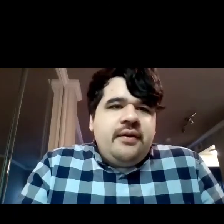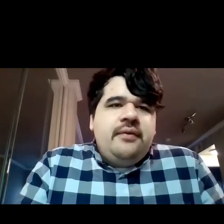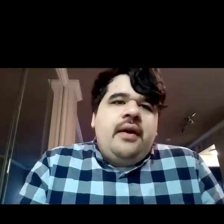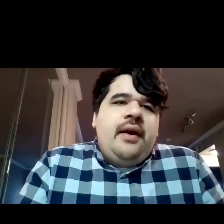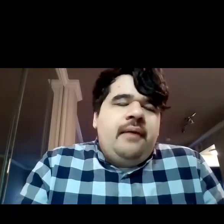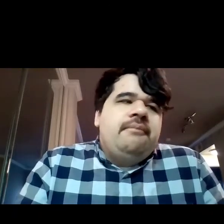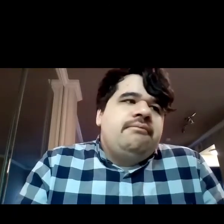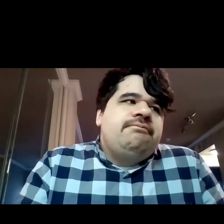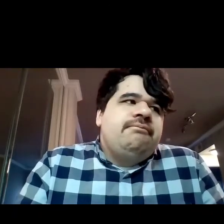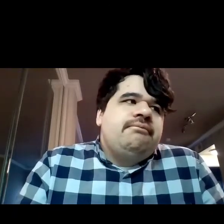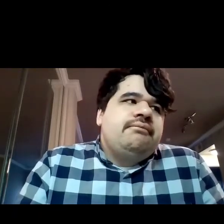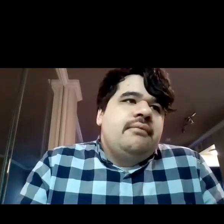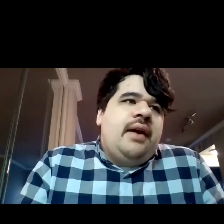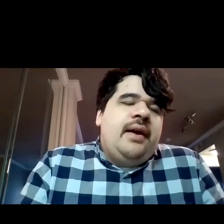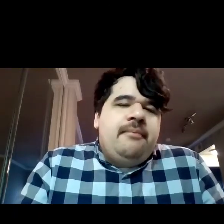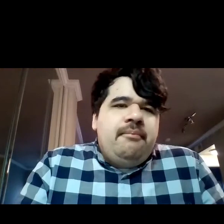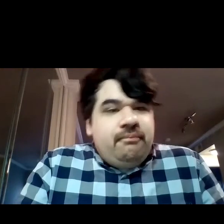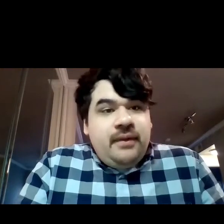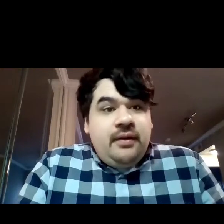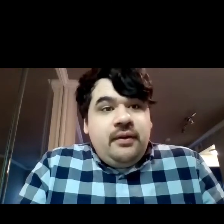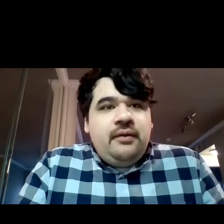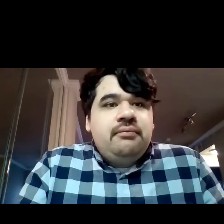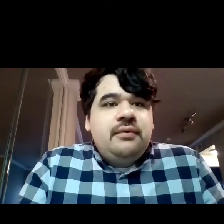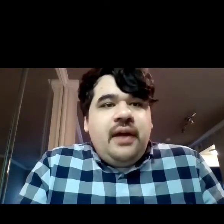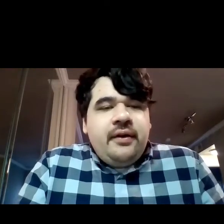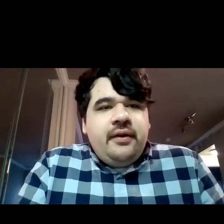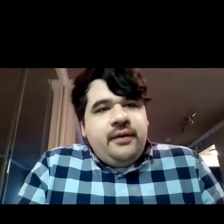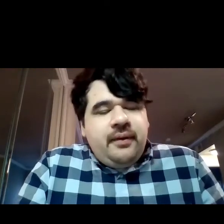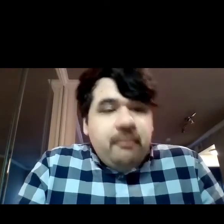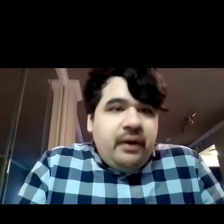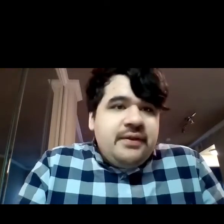so, I'm a little lighter on the brown side, have a mustache,